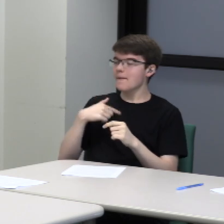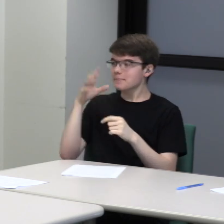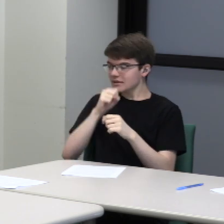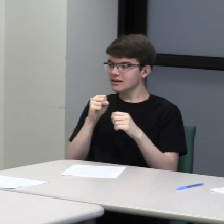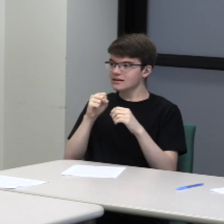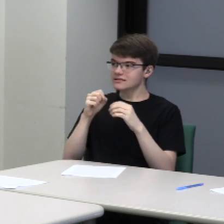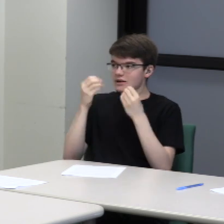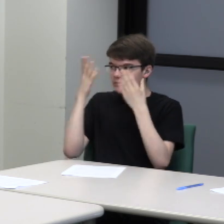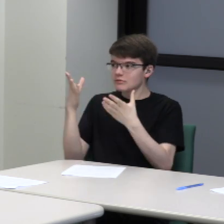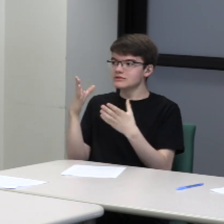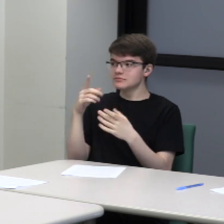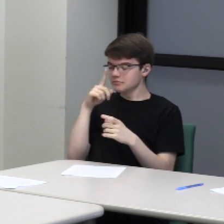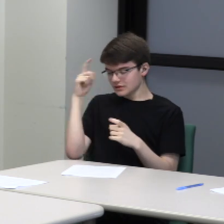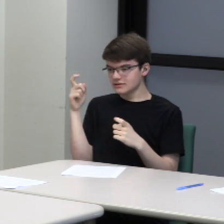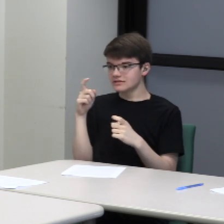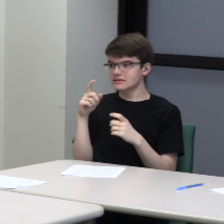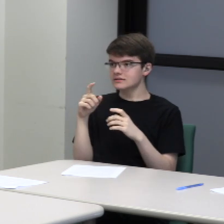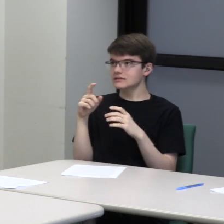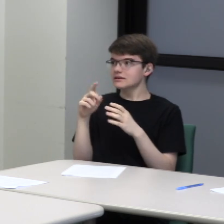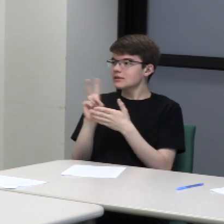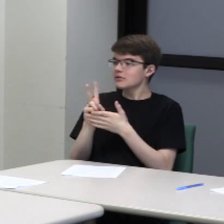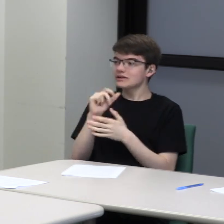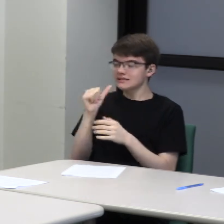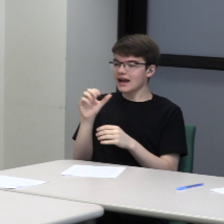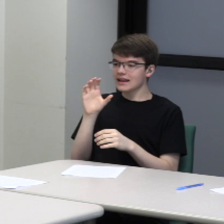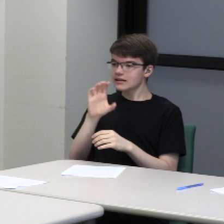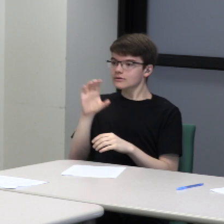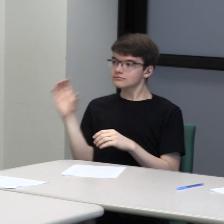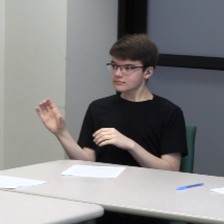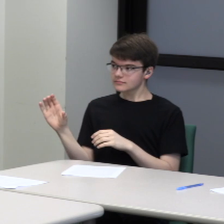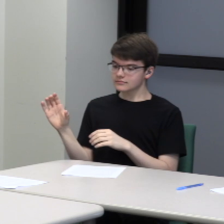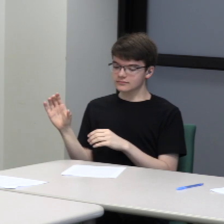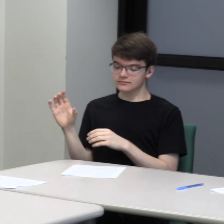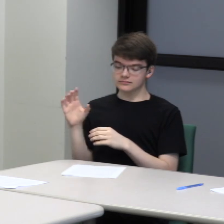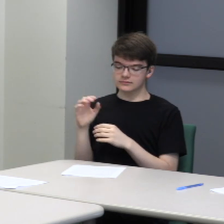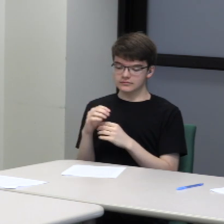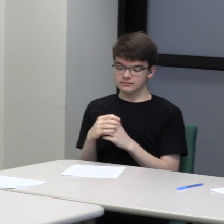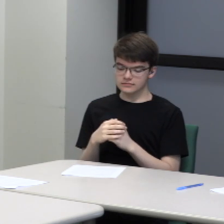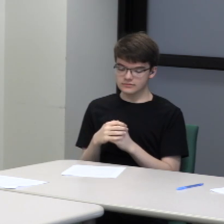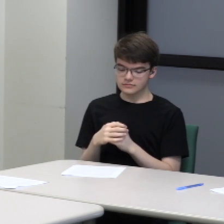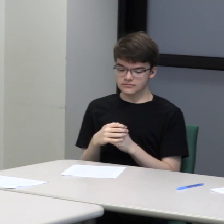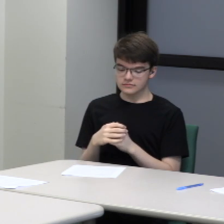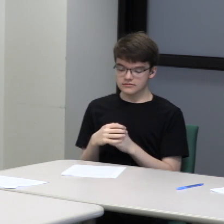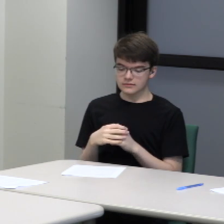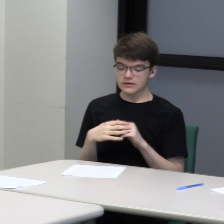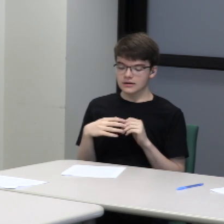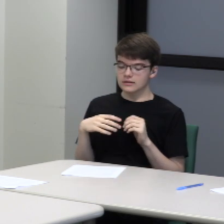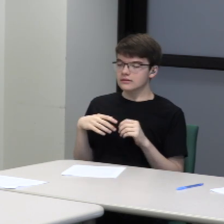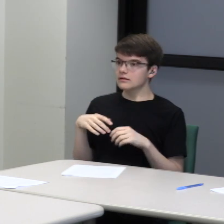but I feel like I'm missing some of the information because the videos aren't captioned.